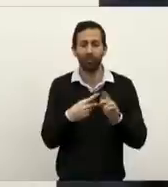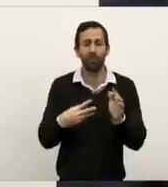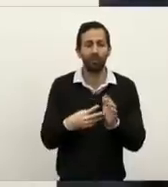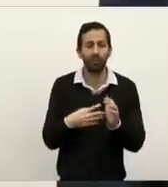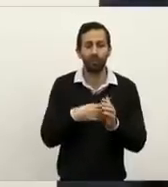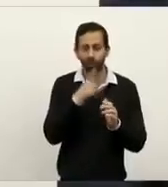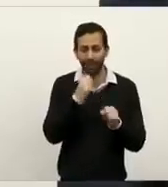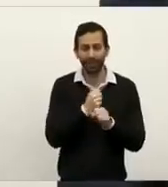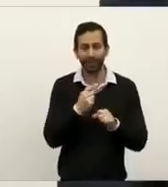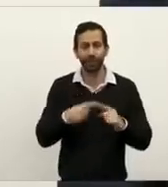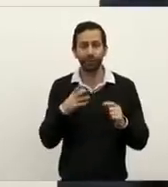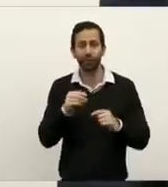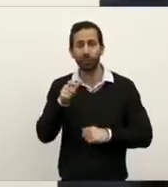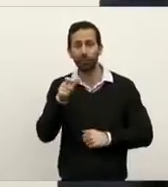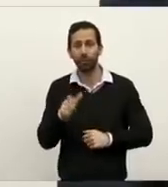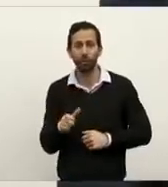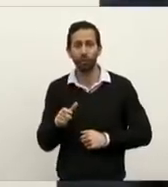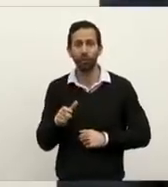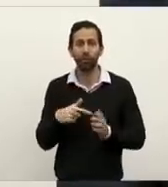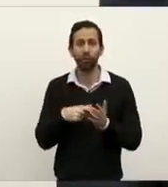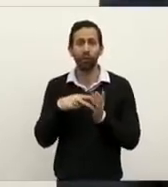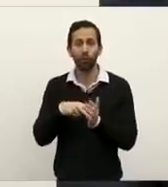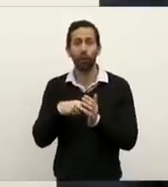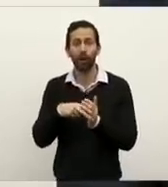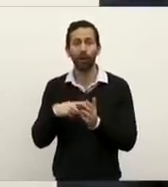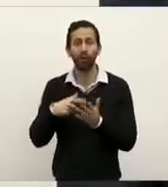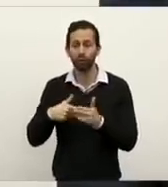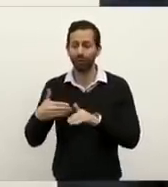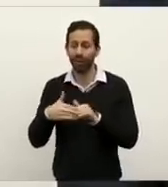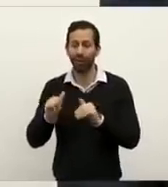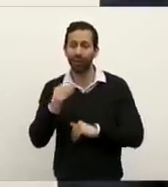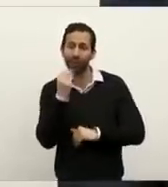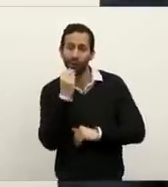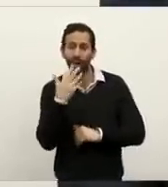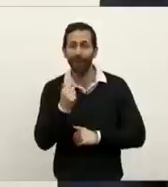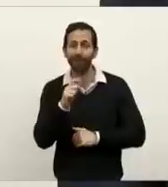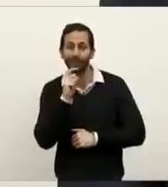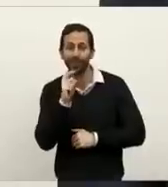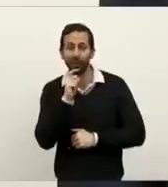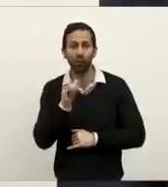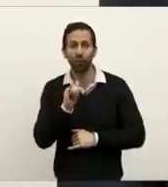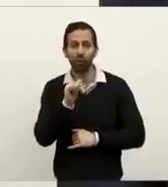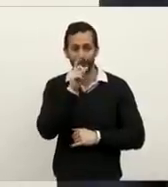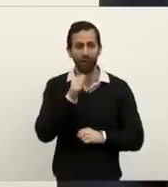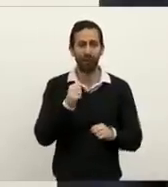between a person having to wait for somebody else to cut up their food and to have dinner, versus to just make your own sandwich